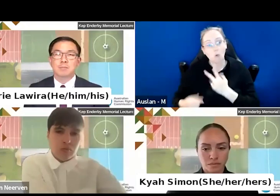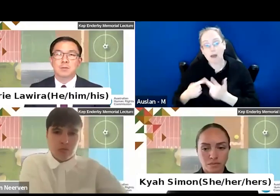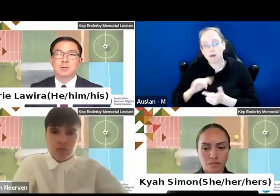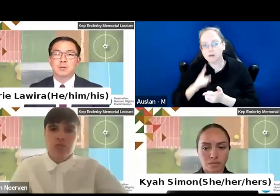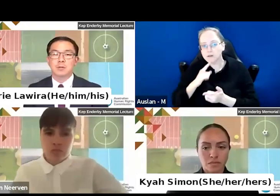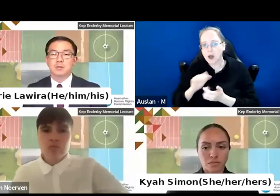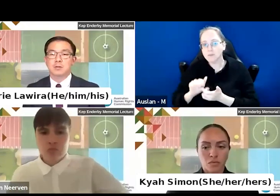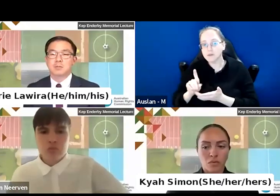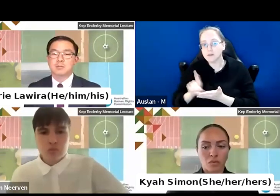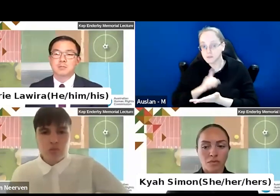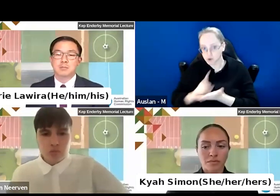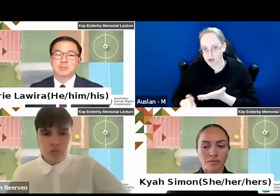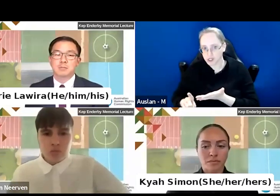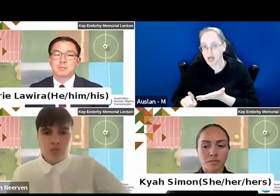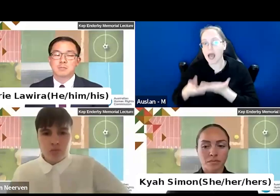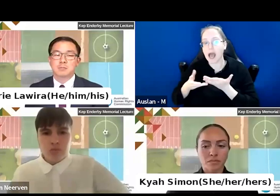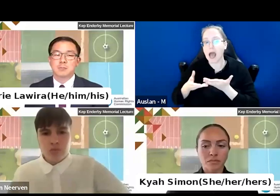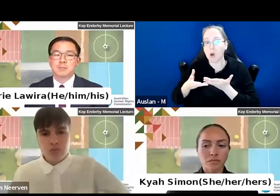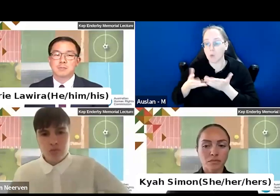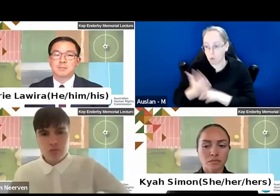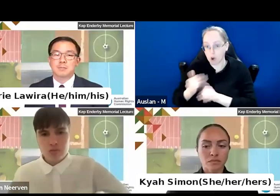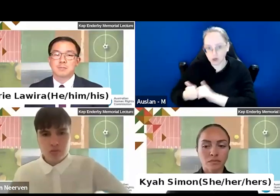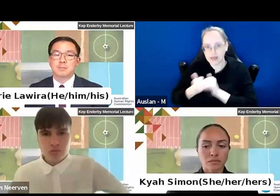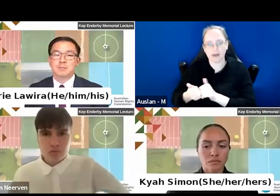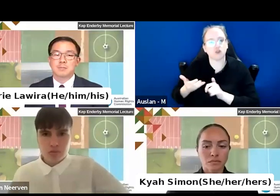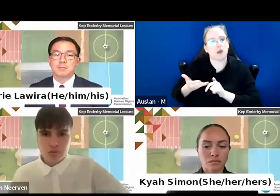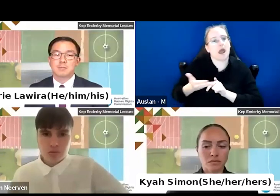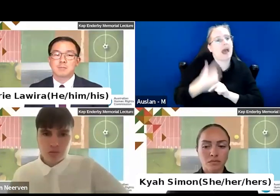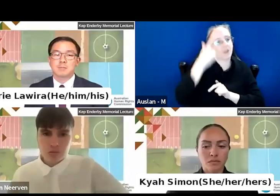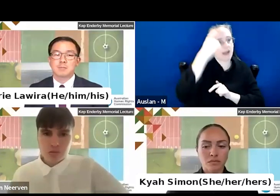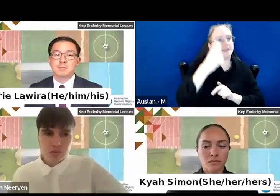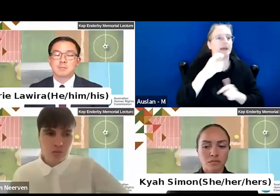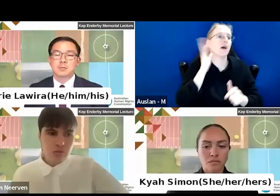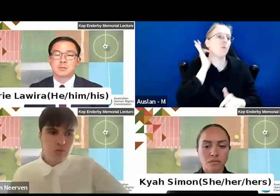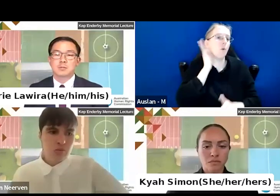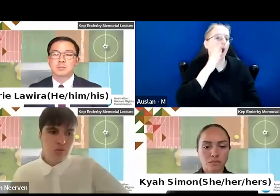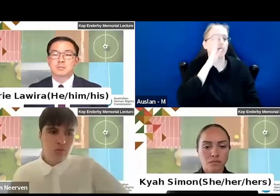that white men should be at the center of things have been charged. The racial vilification basically says